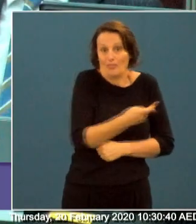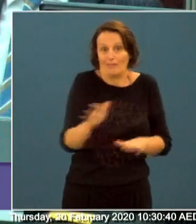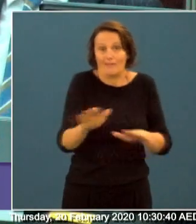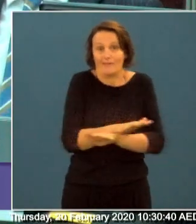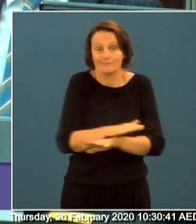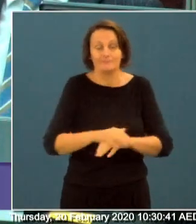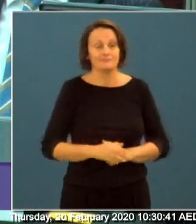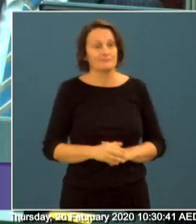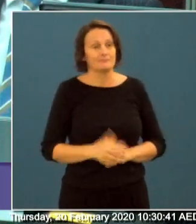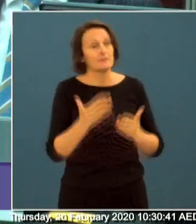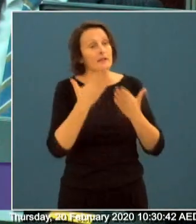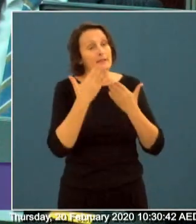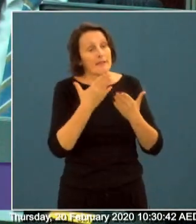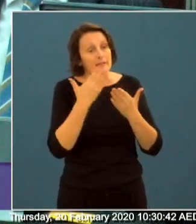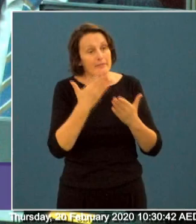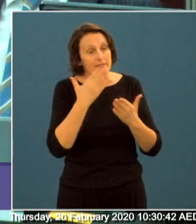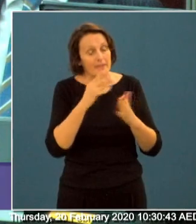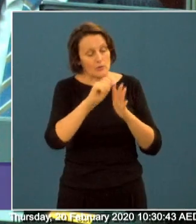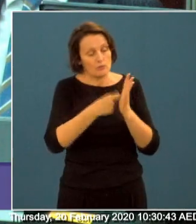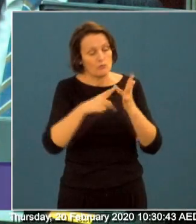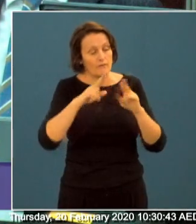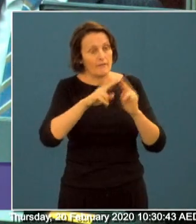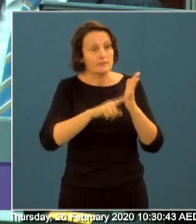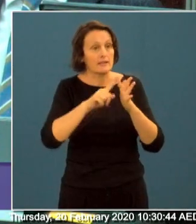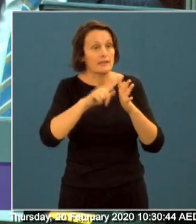Thank you, Professor Leeder. If it pleases the Commission, that's all the questions I have.